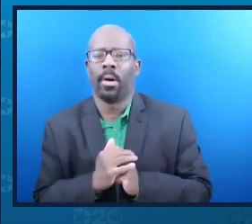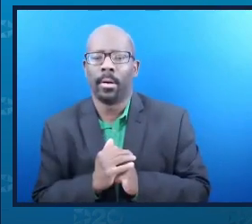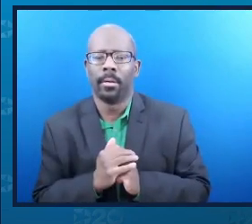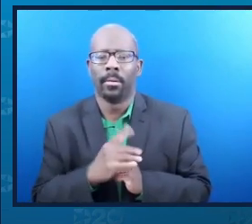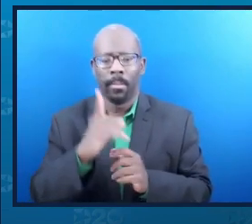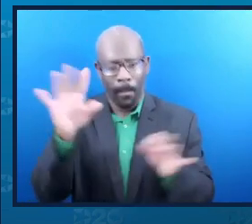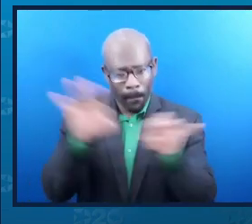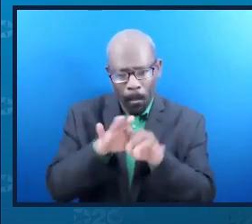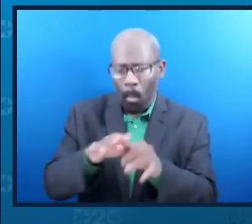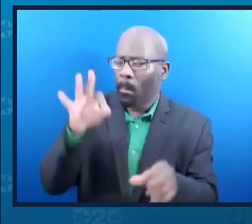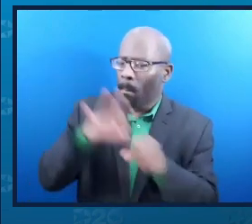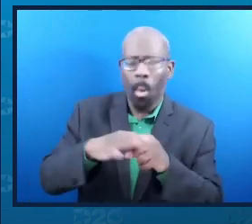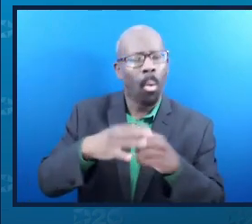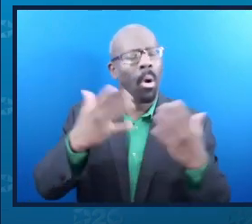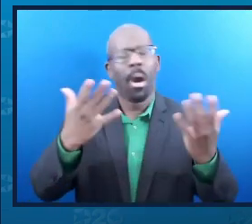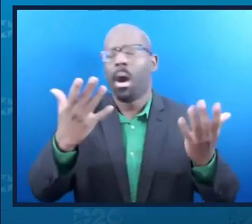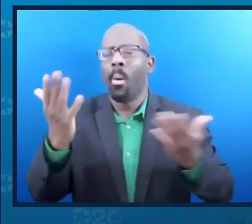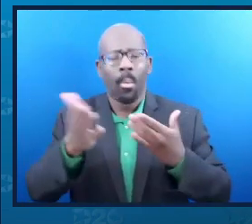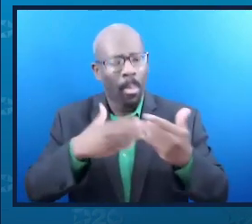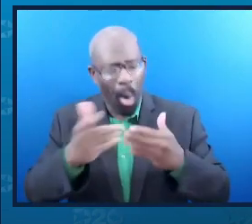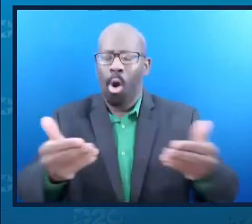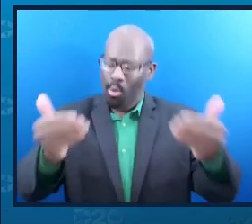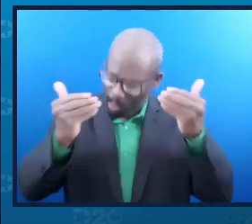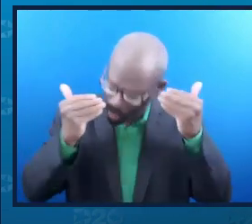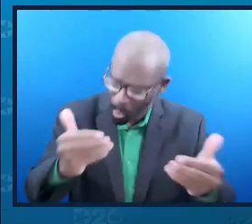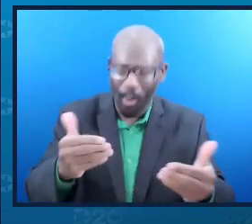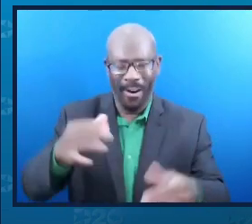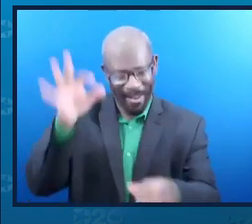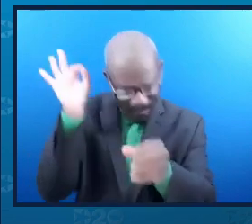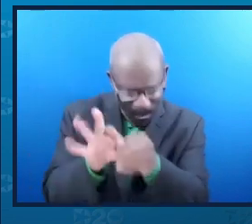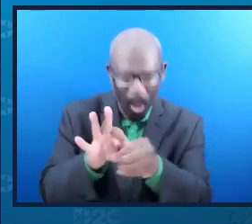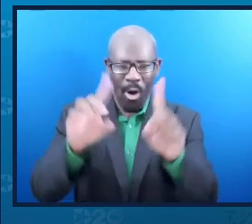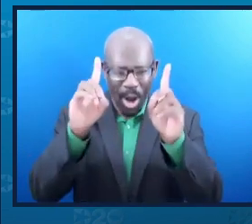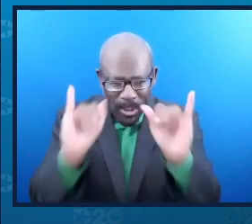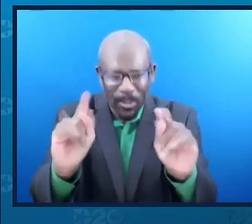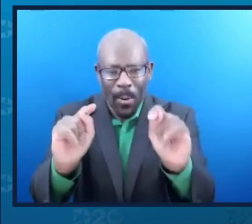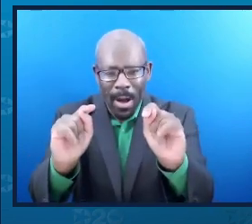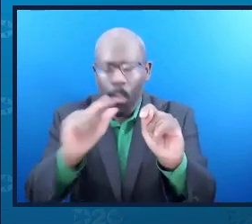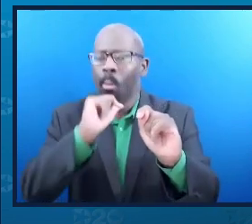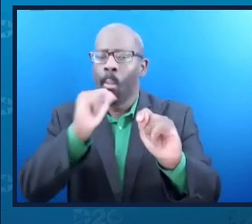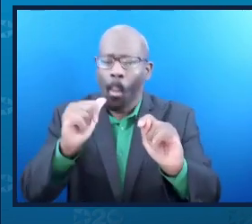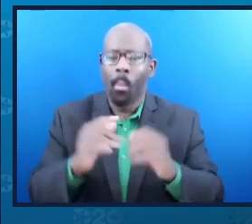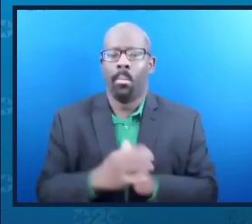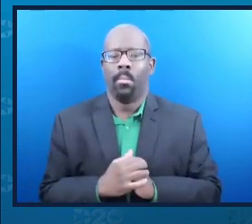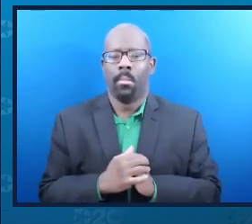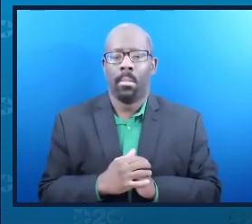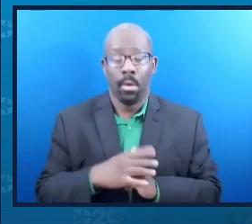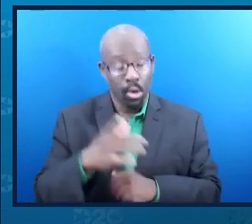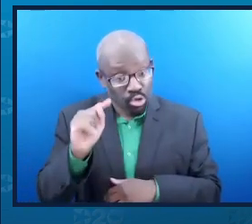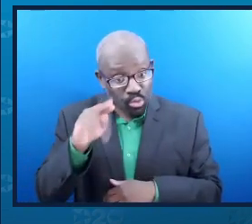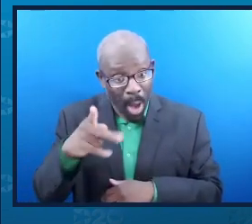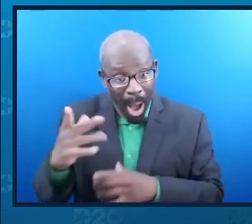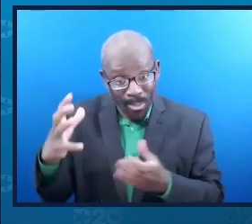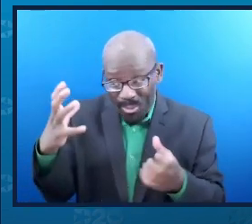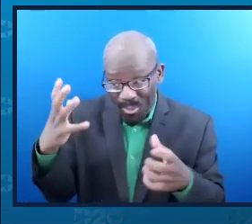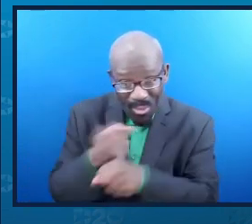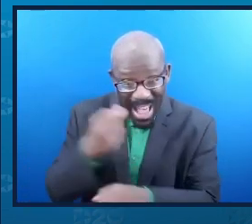BIDEN AND KAMALA HARRIS ELECTED. IF YOU'RE VOTING BY MAIL, REQUEST YOUR ABSENTEE BALLOT AS SOON AS YOU CAN AND SEND IT BACK THE SECOND YOU'VE FILLED IT